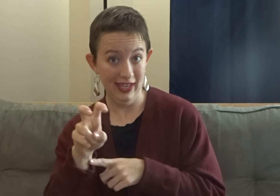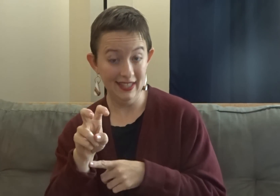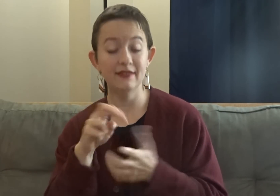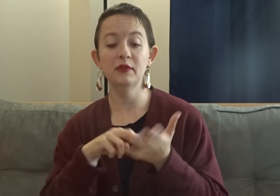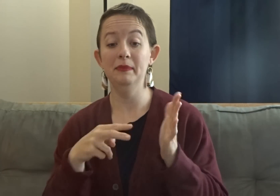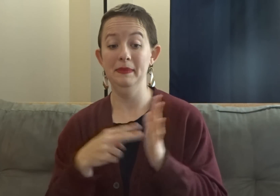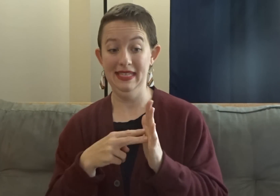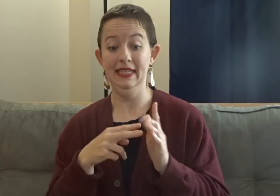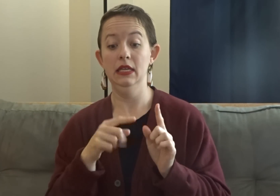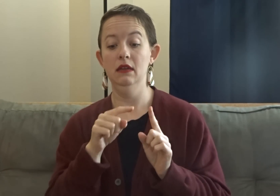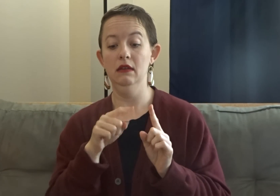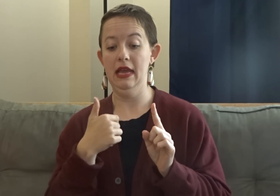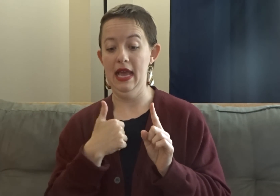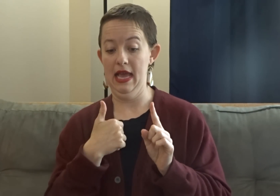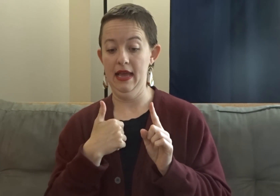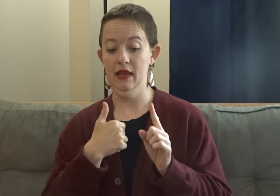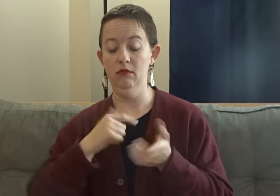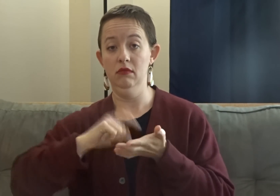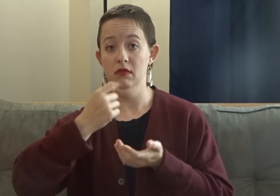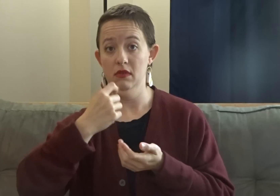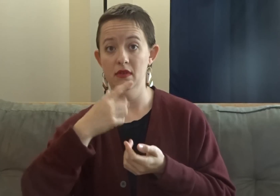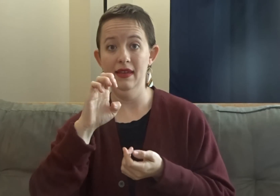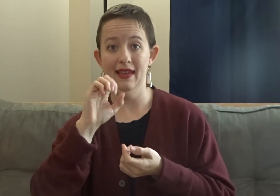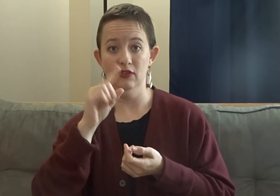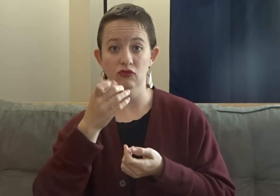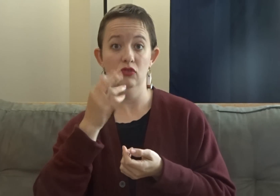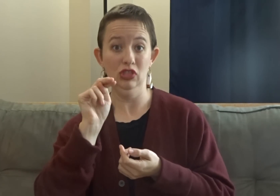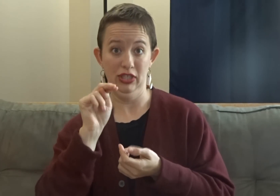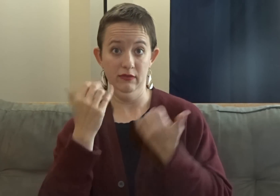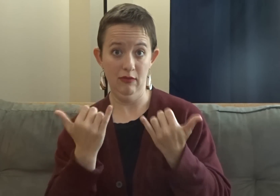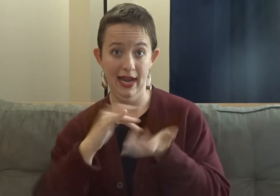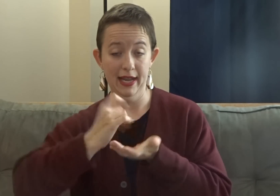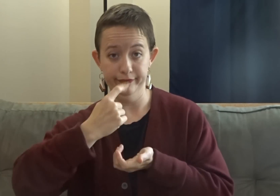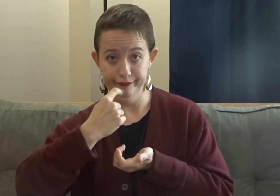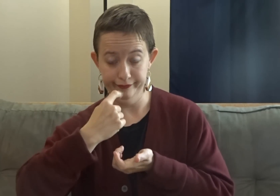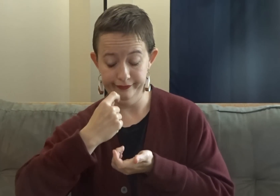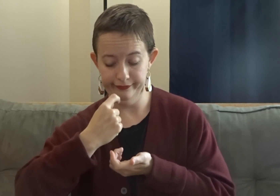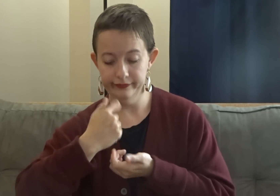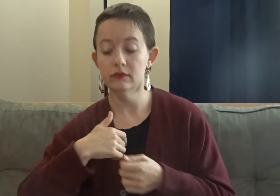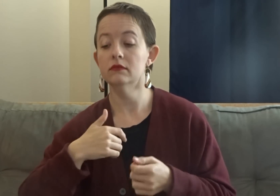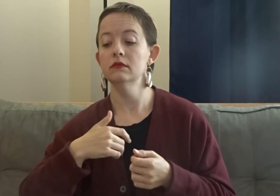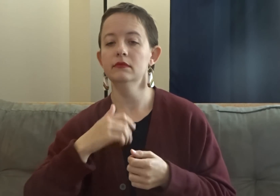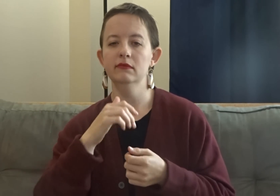Because it's a fresh transfer that means that I'm gonna have to take estrogen. I'm doing that right now.